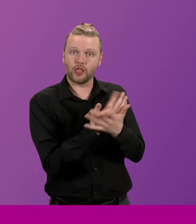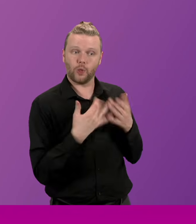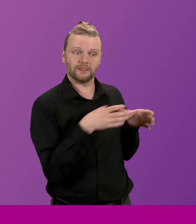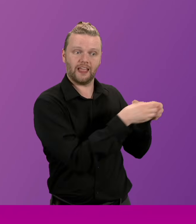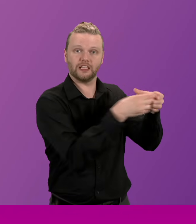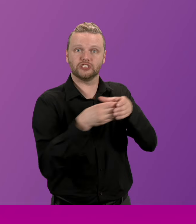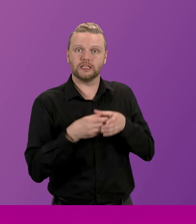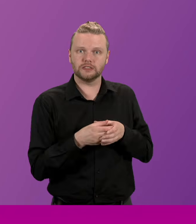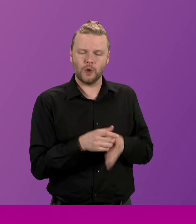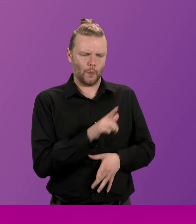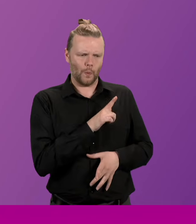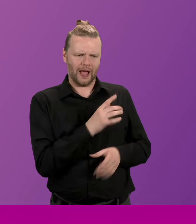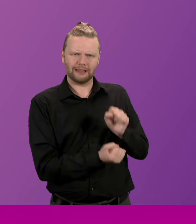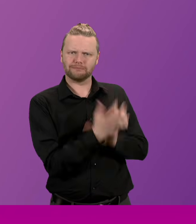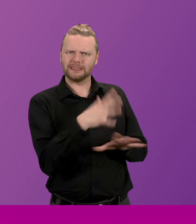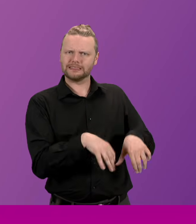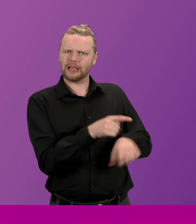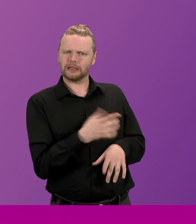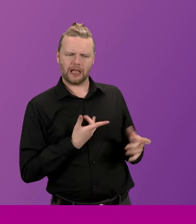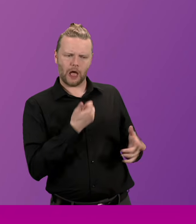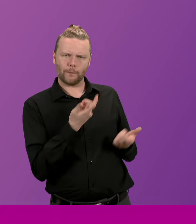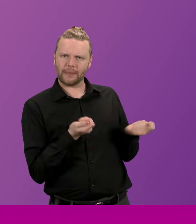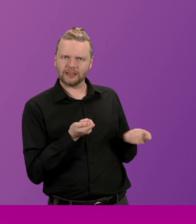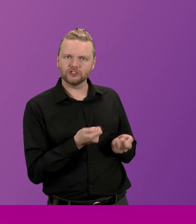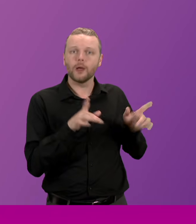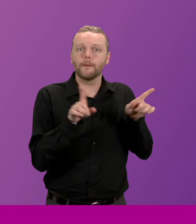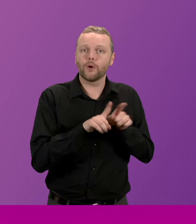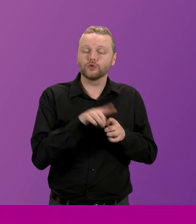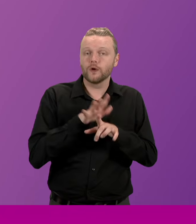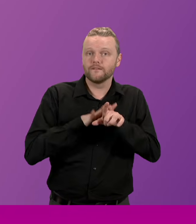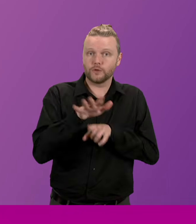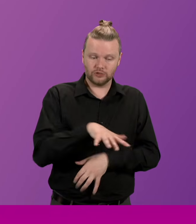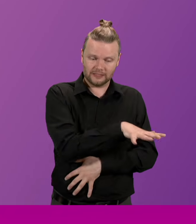into what caused the fire, the handling of the fire and the future of the site. Does